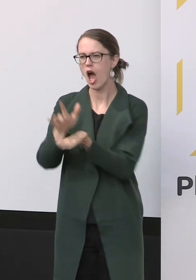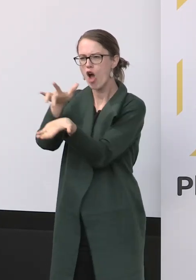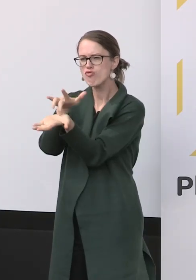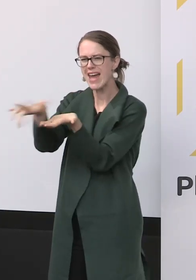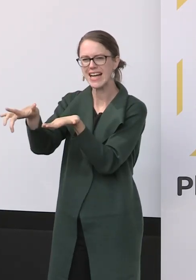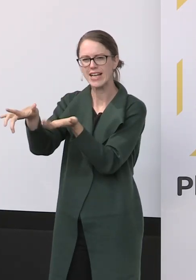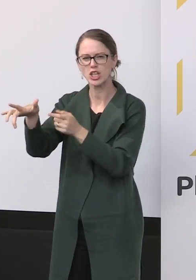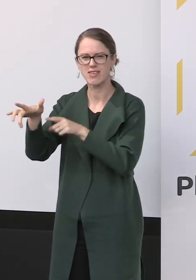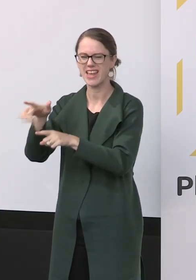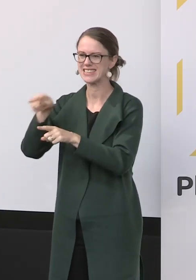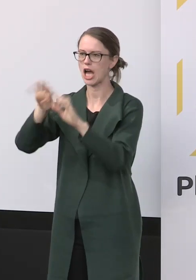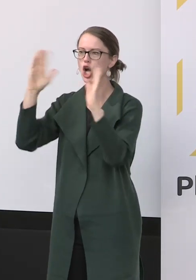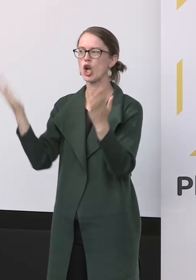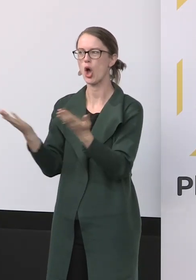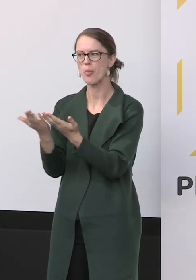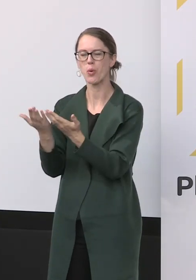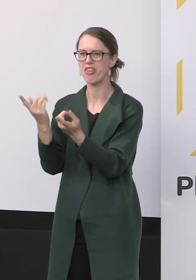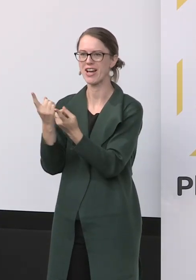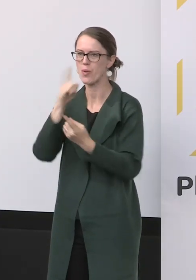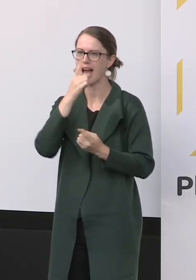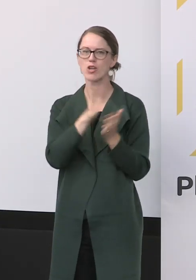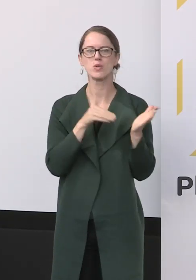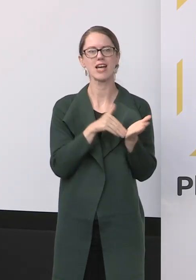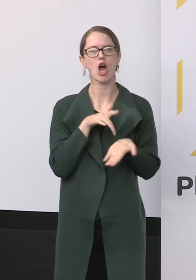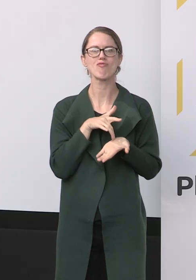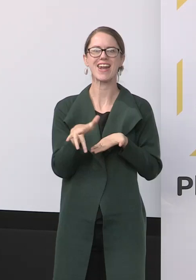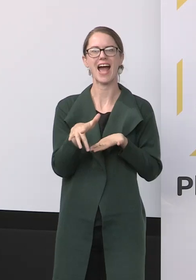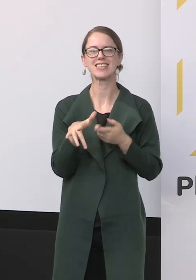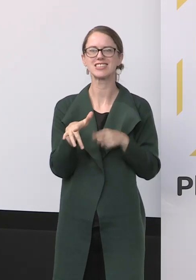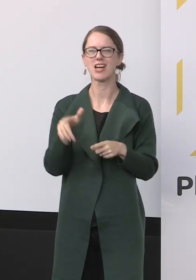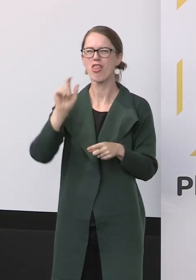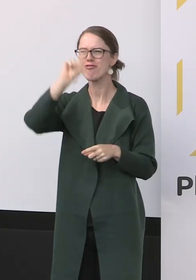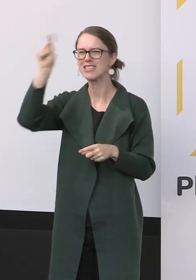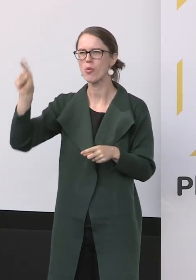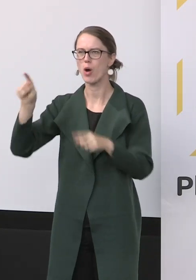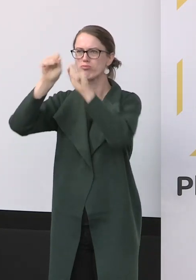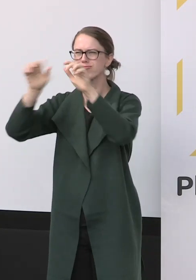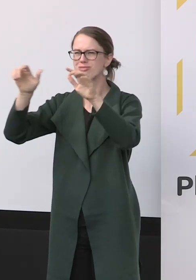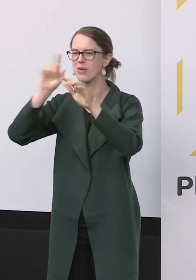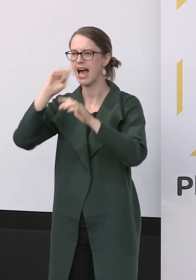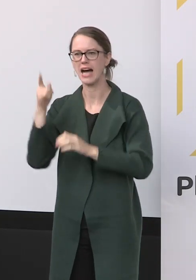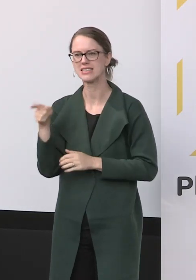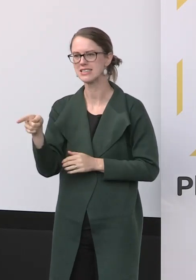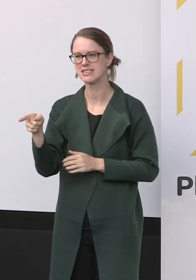elimination, and I think the differences here - really, eradication will be a global